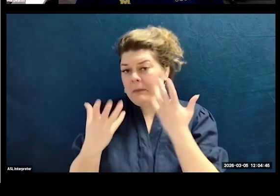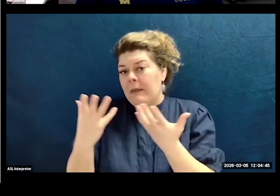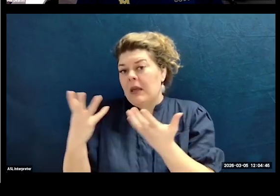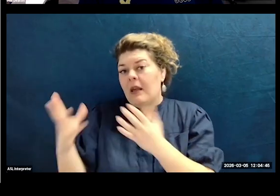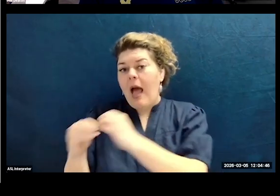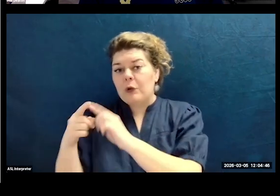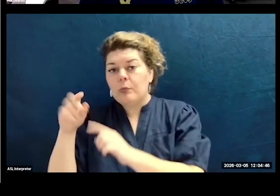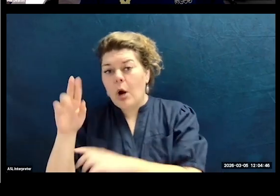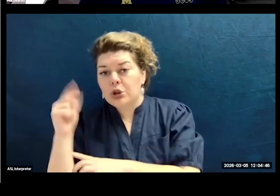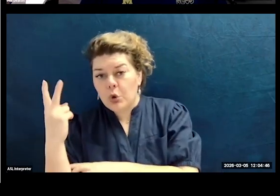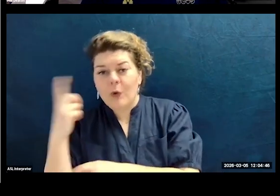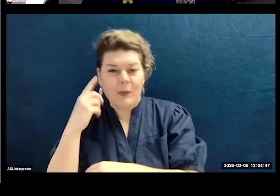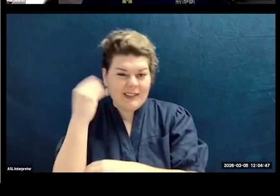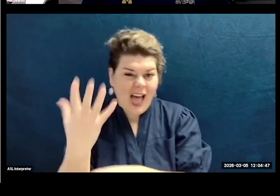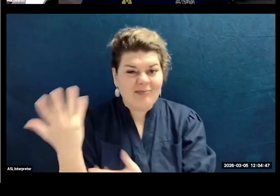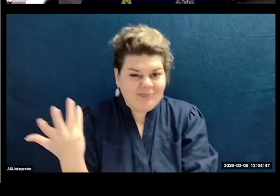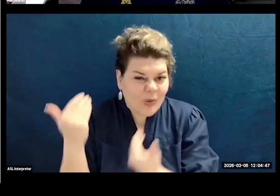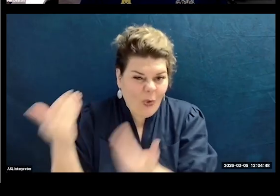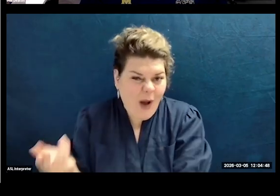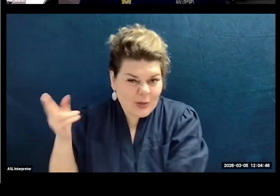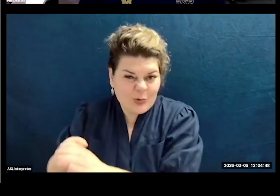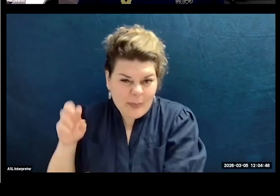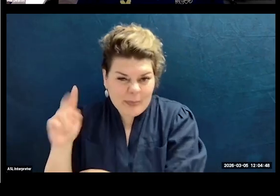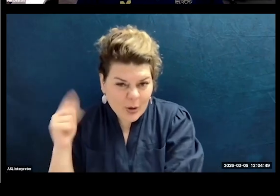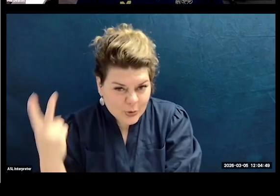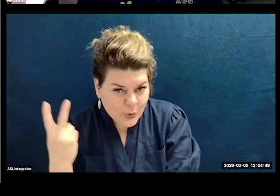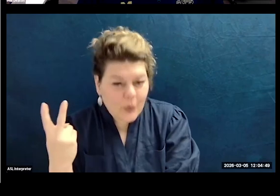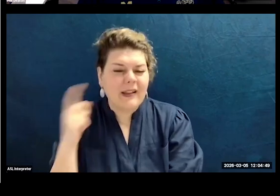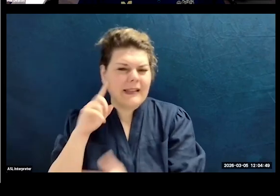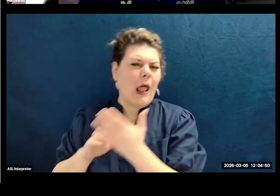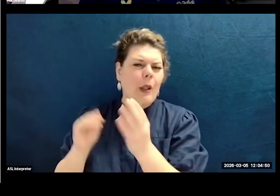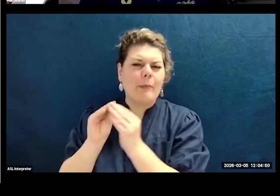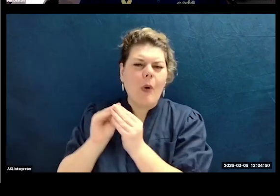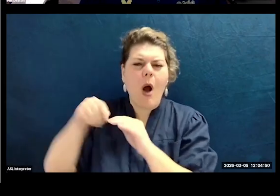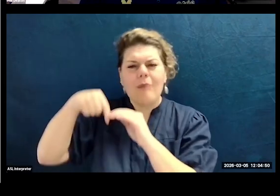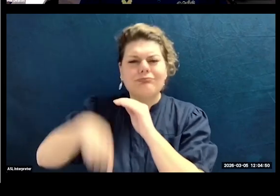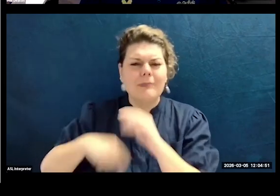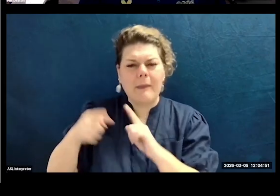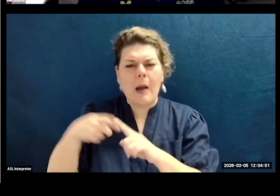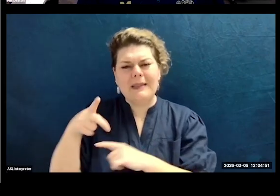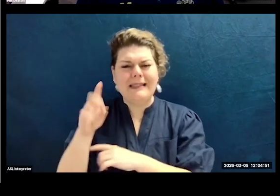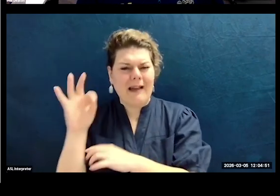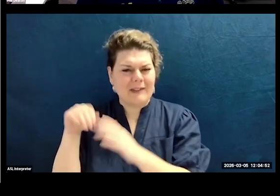we may encourage you to join us for that second part webinar so you can learn a little bit more about PDF accessibility.